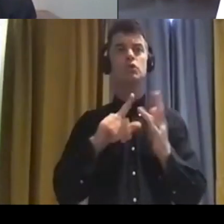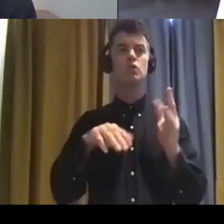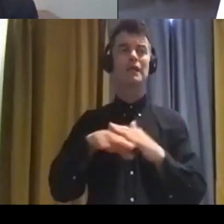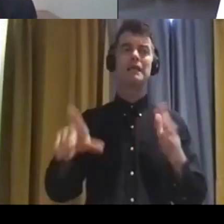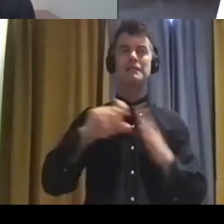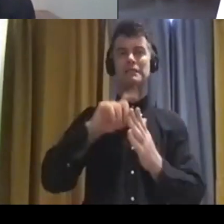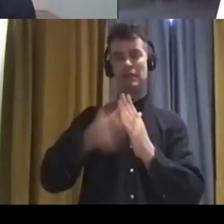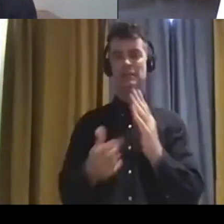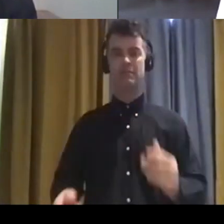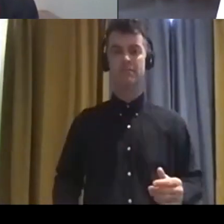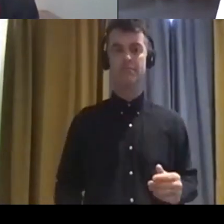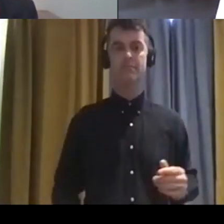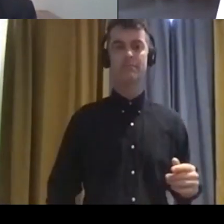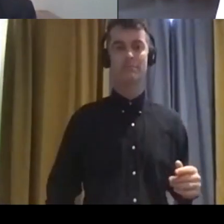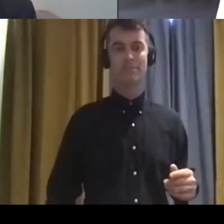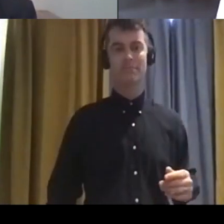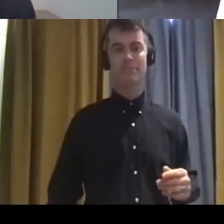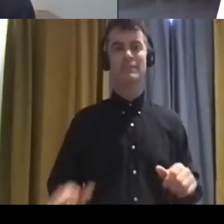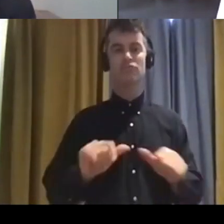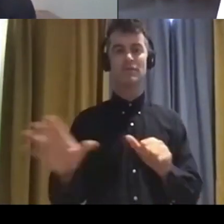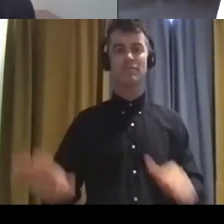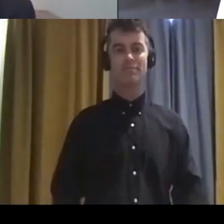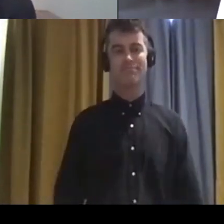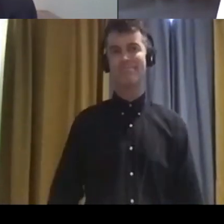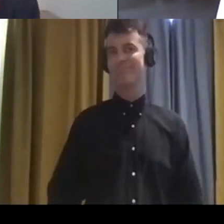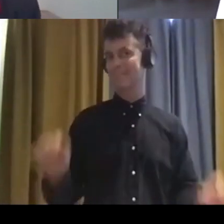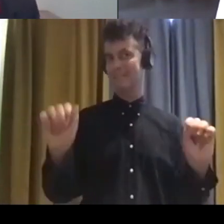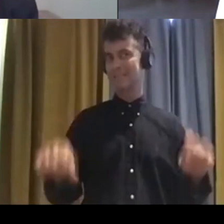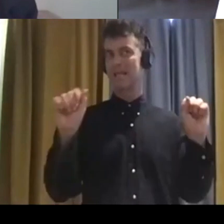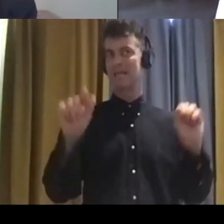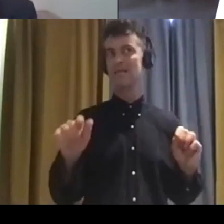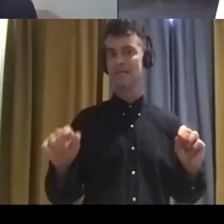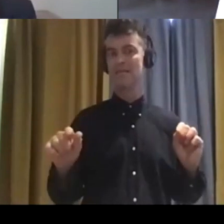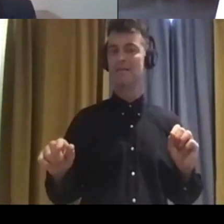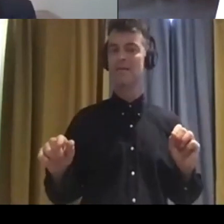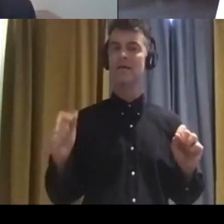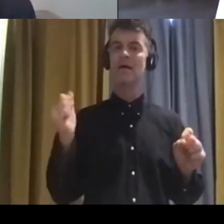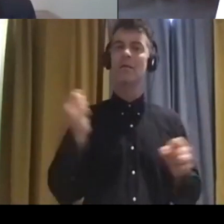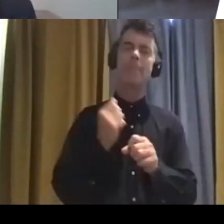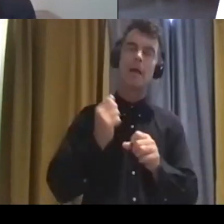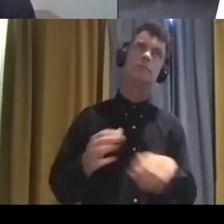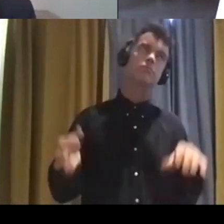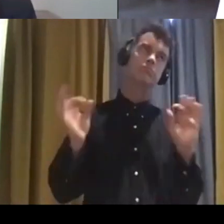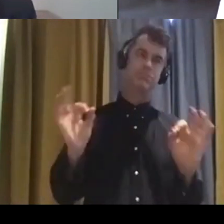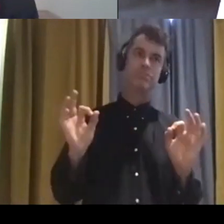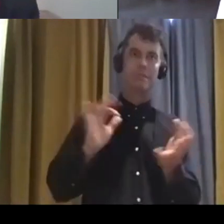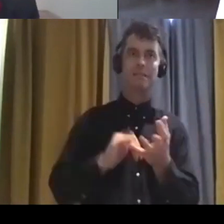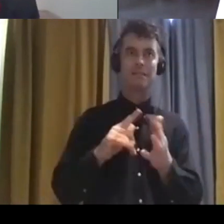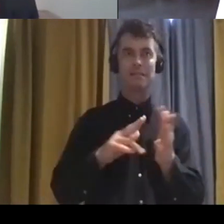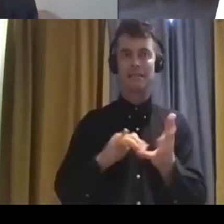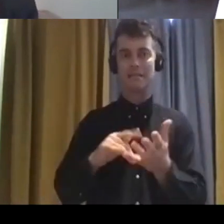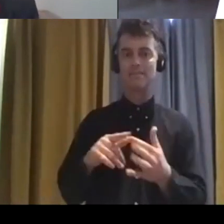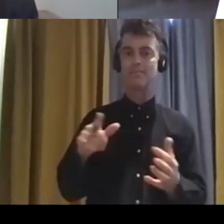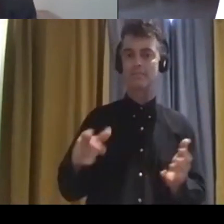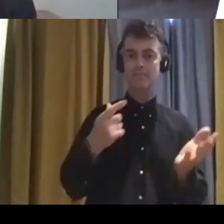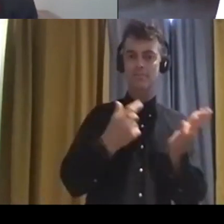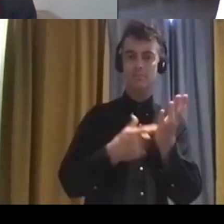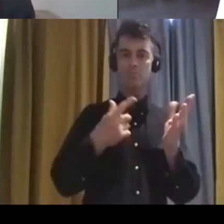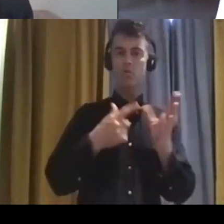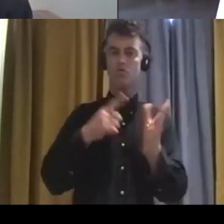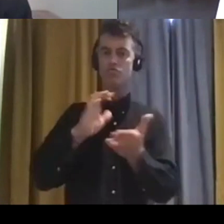That's brilliant. Yeah it's it's it makes absolute sense right and then Rach, why do